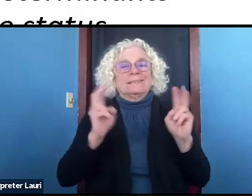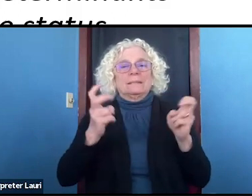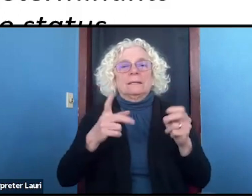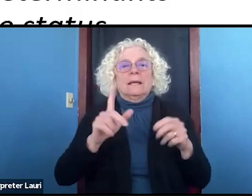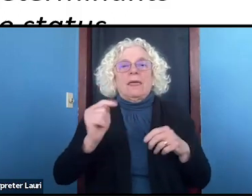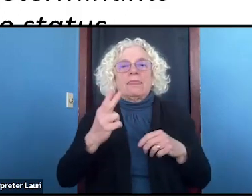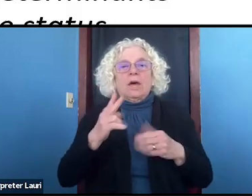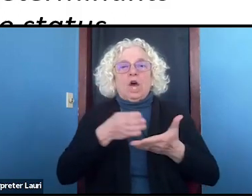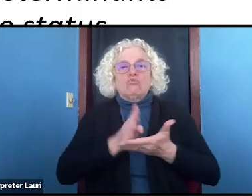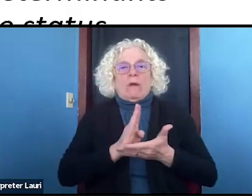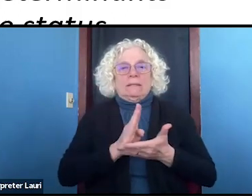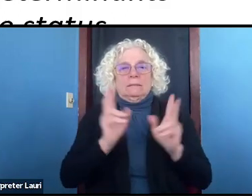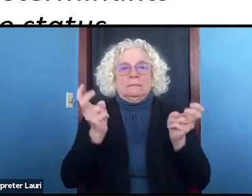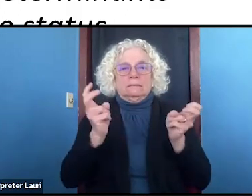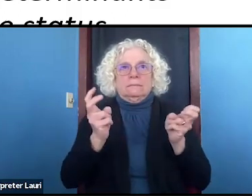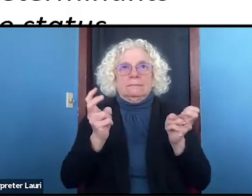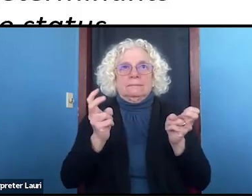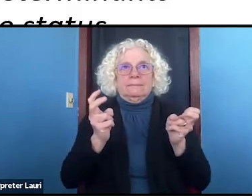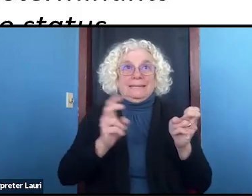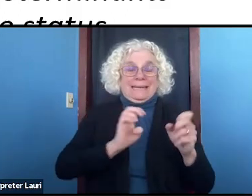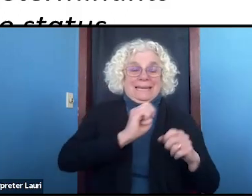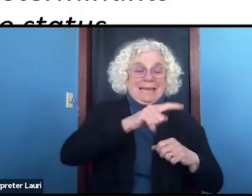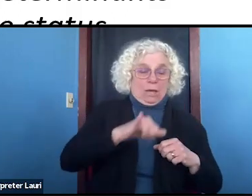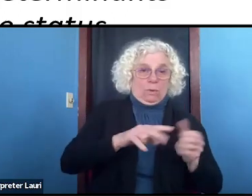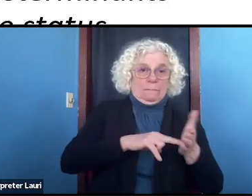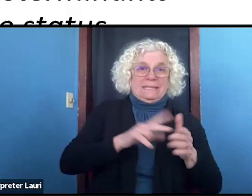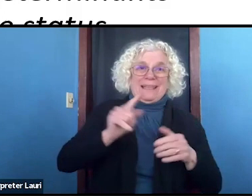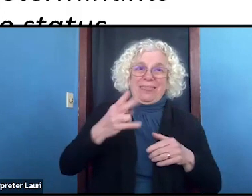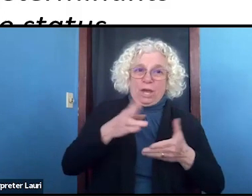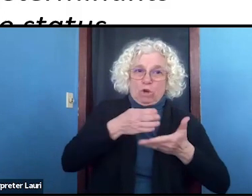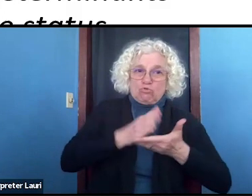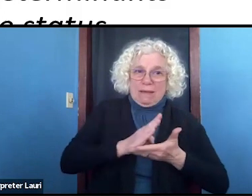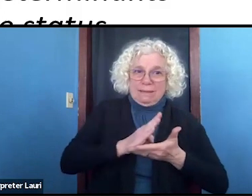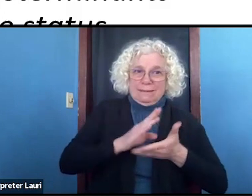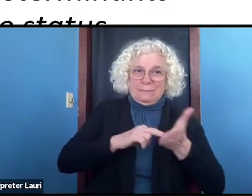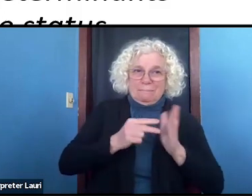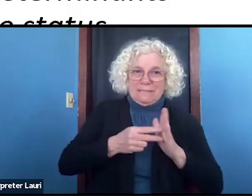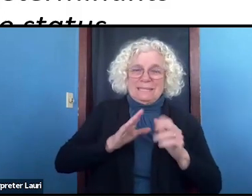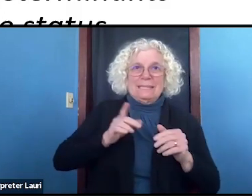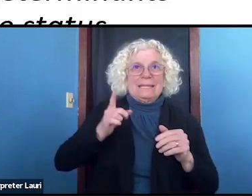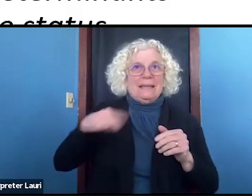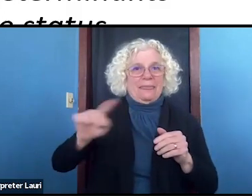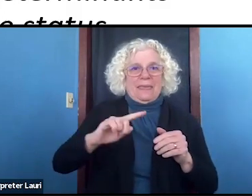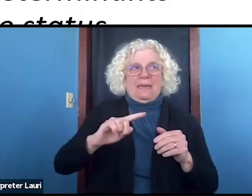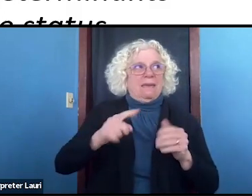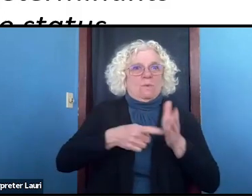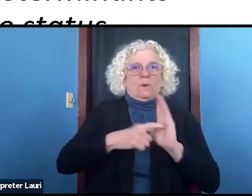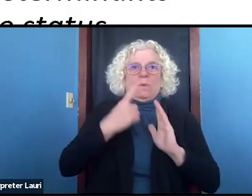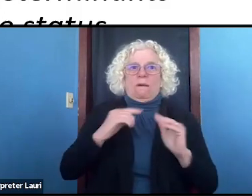The equity is the right, the entitlement. It is a statement of justice